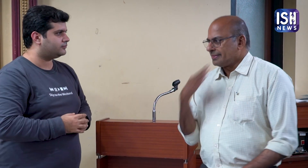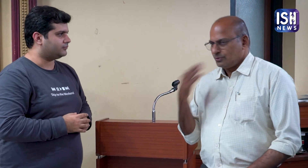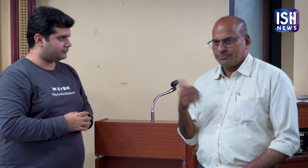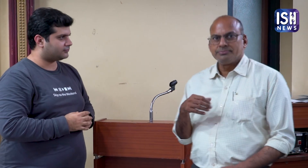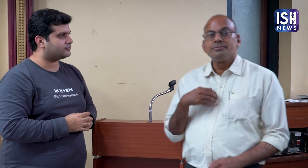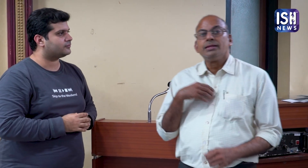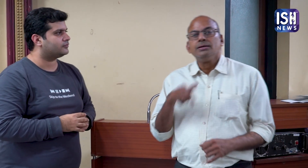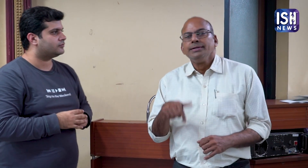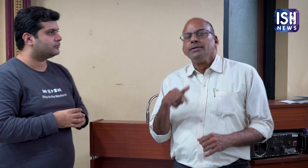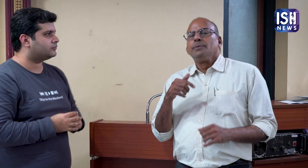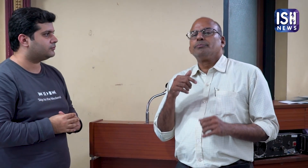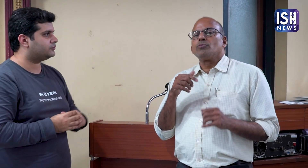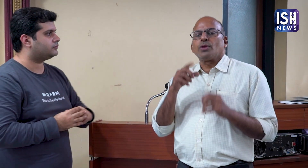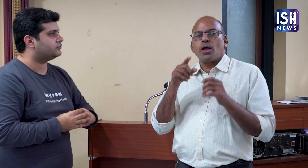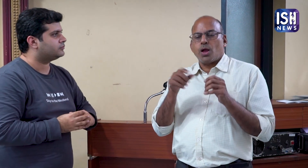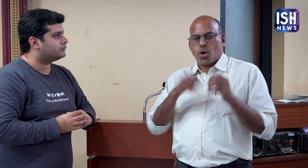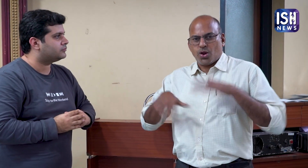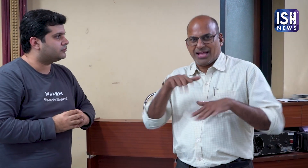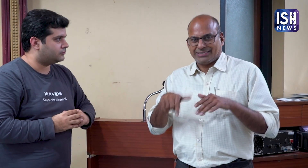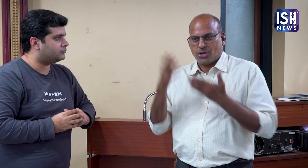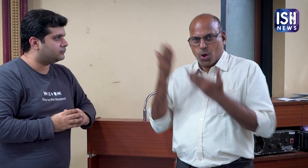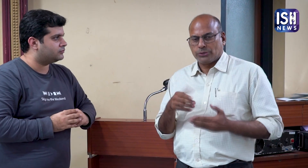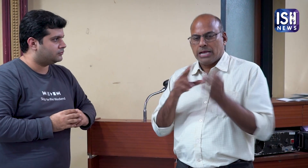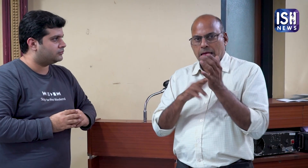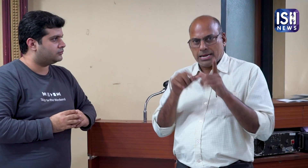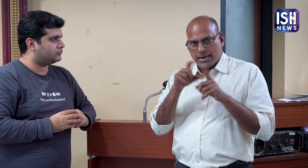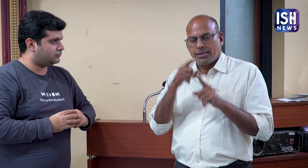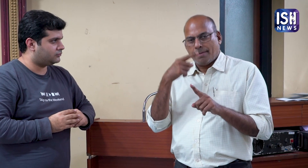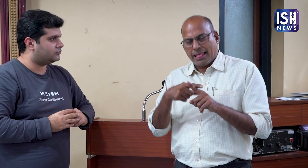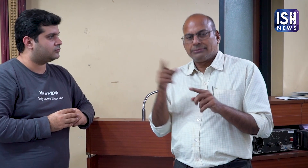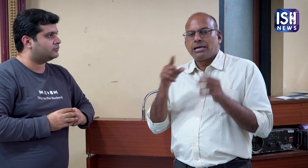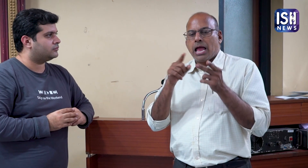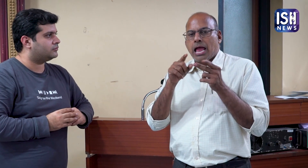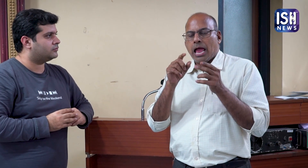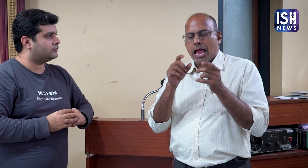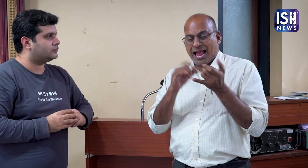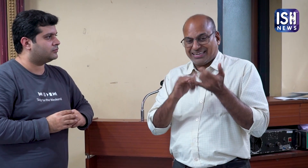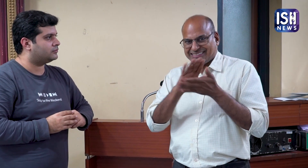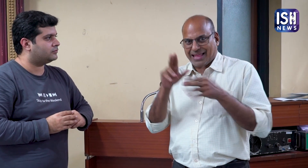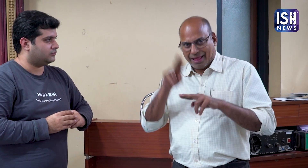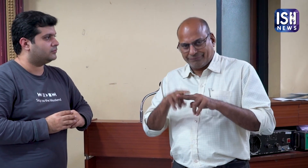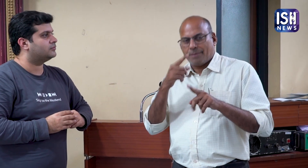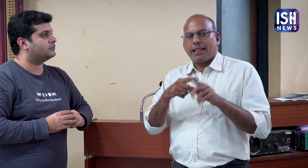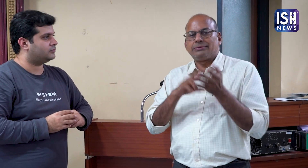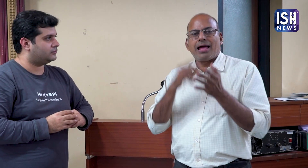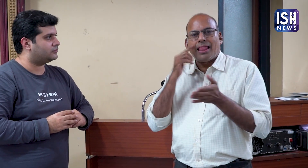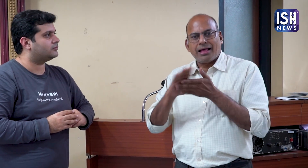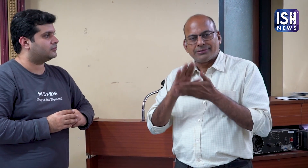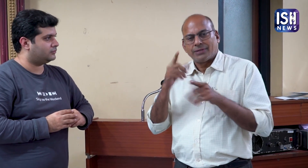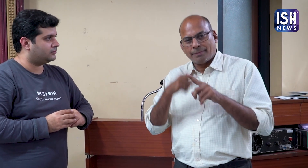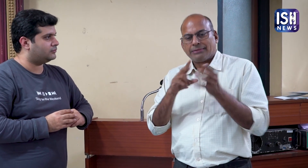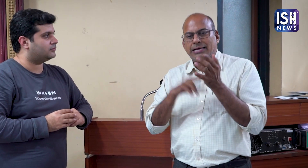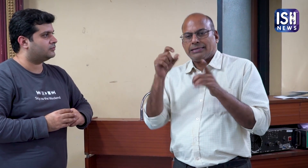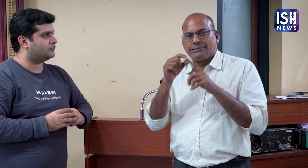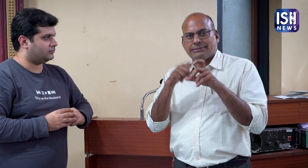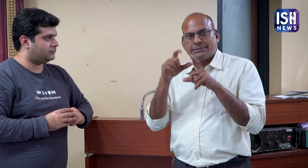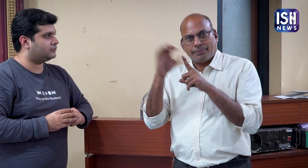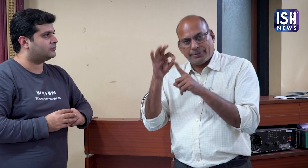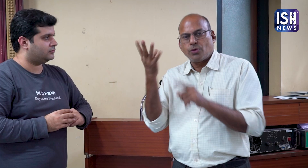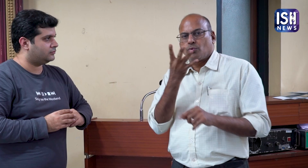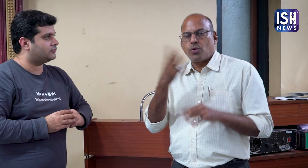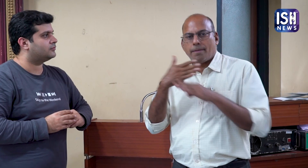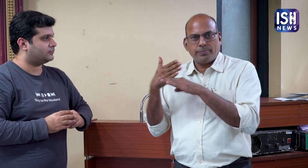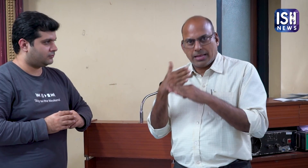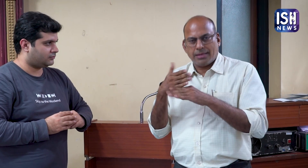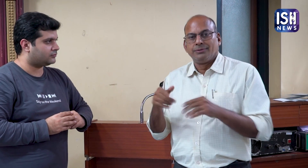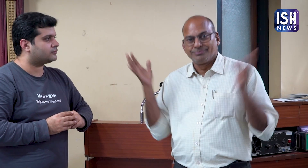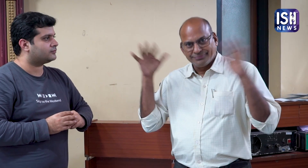Thank you. The organisers and hosts : NAD, SHF, AYJNISHD (D) & the NCPEDP partnered to host this workshop.